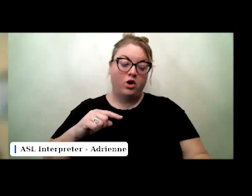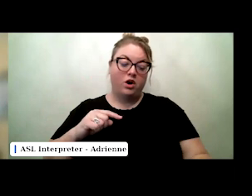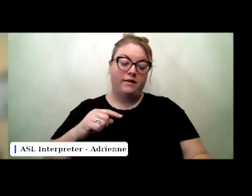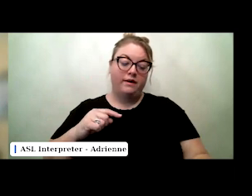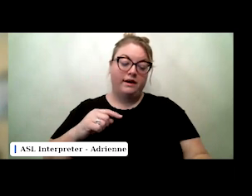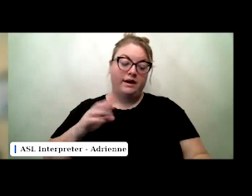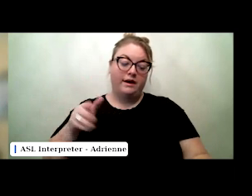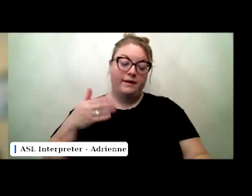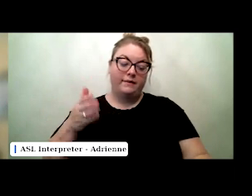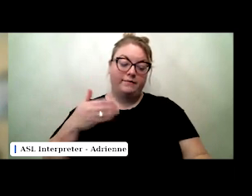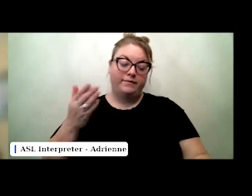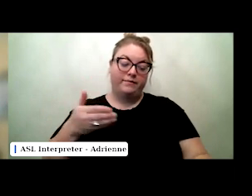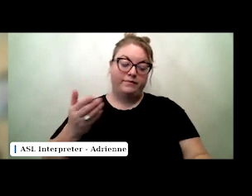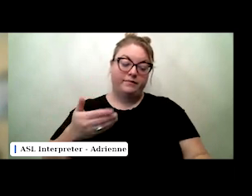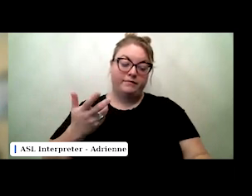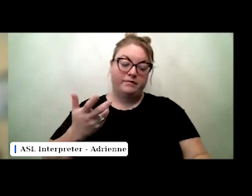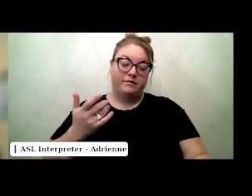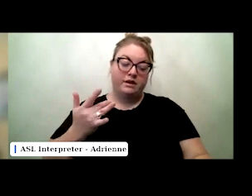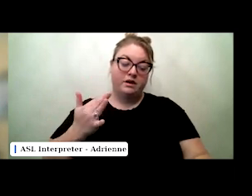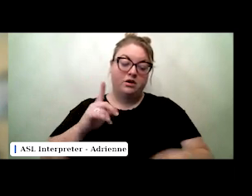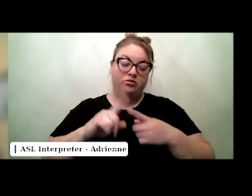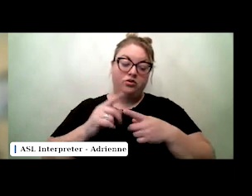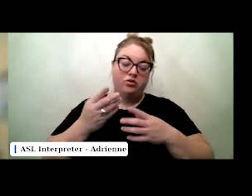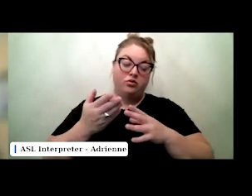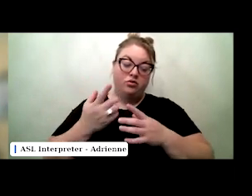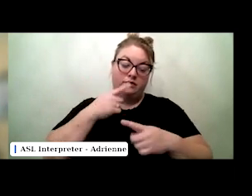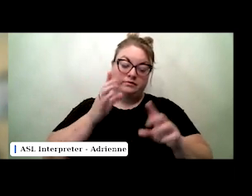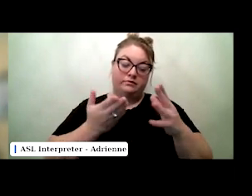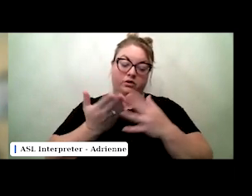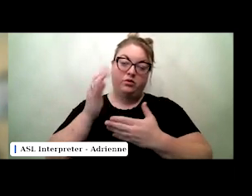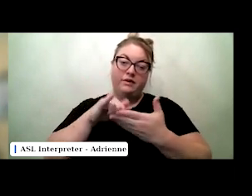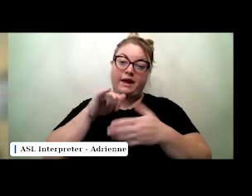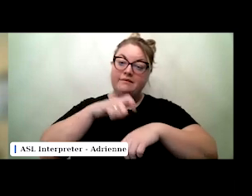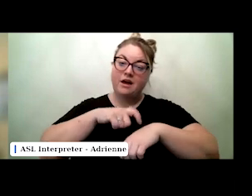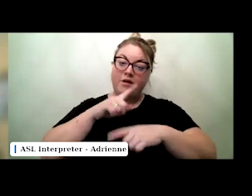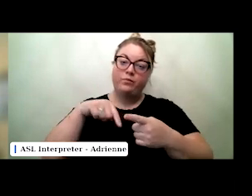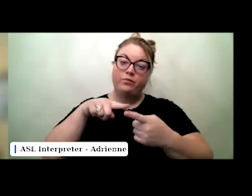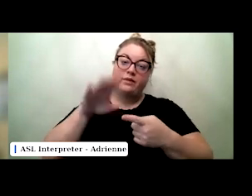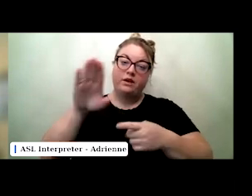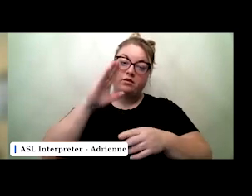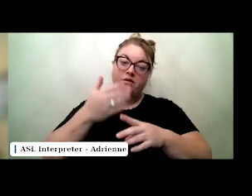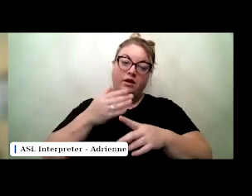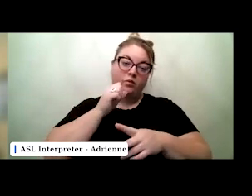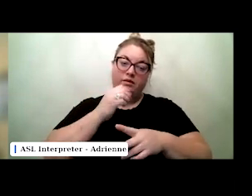To take Pto in order to get through that time when their son was not at home.